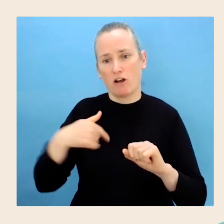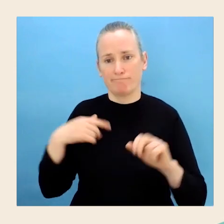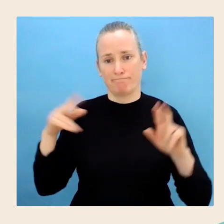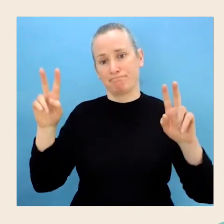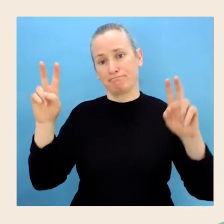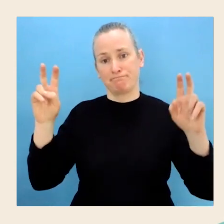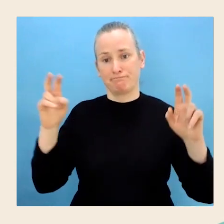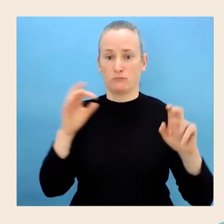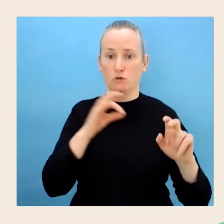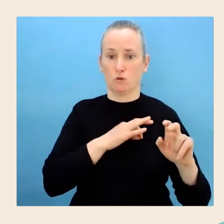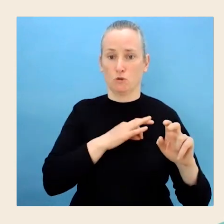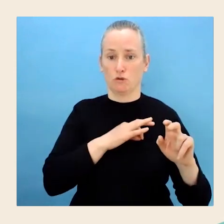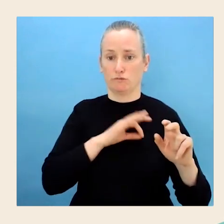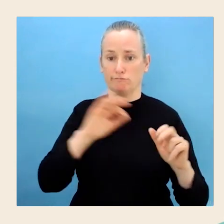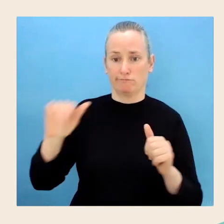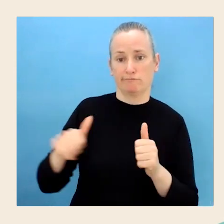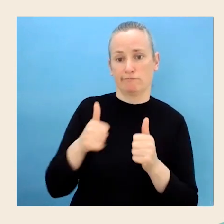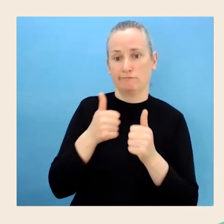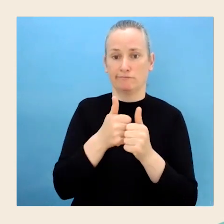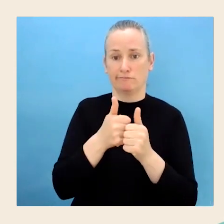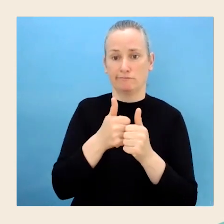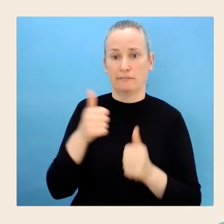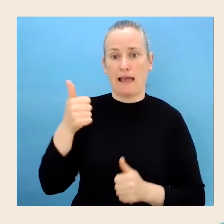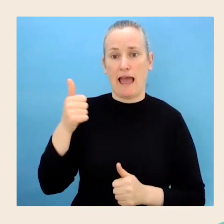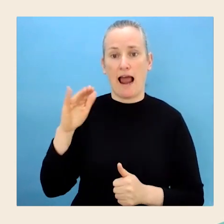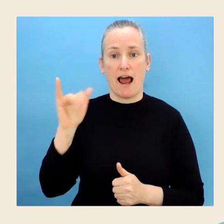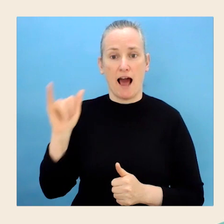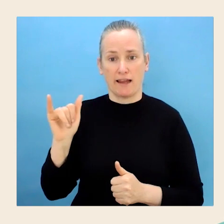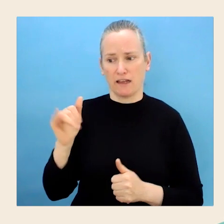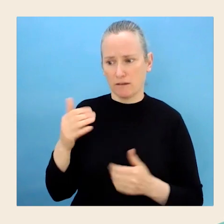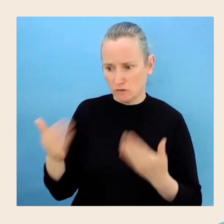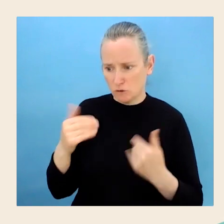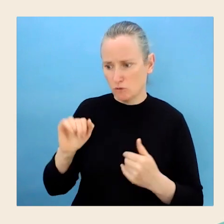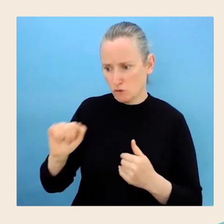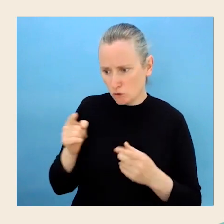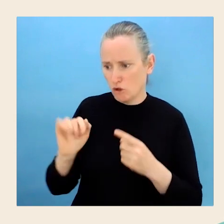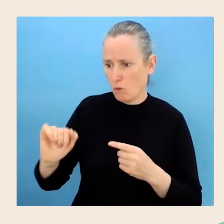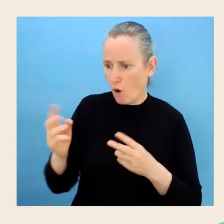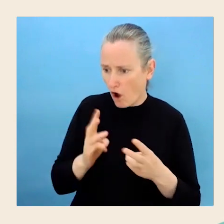to do the damn work, right? I think it takes a collective effort.